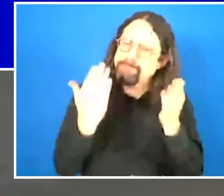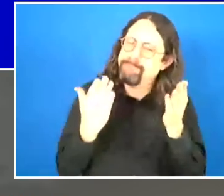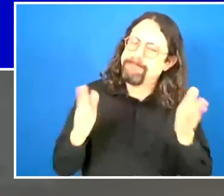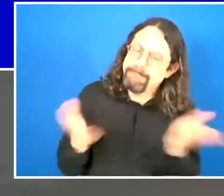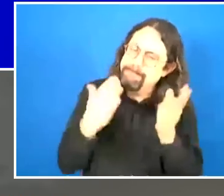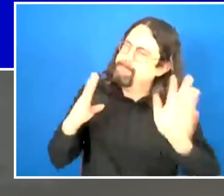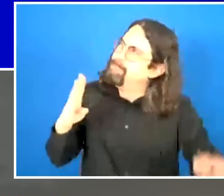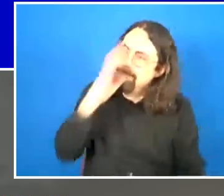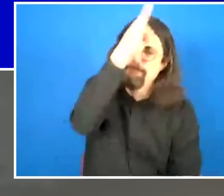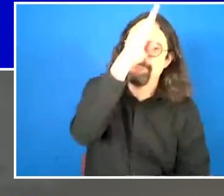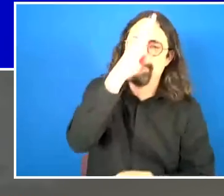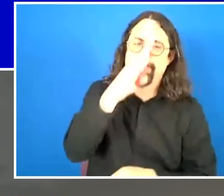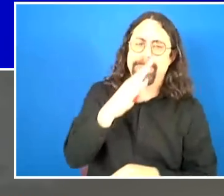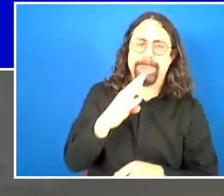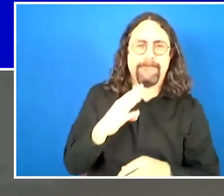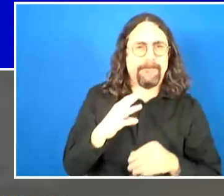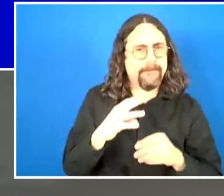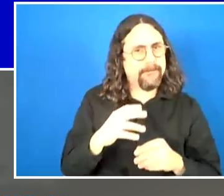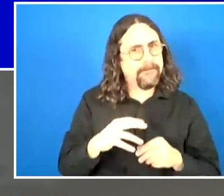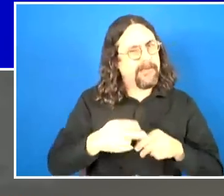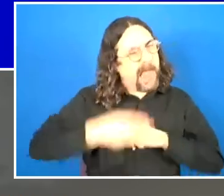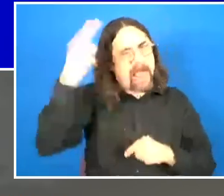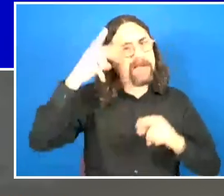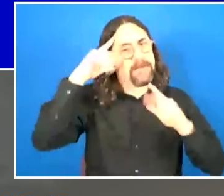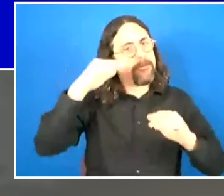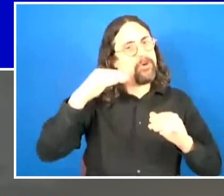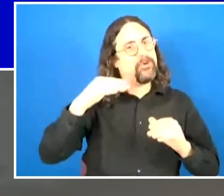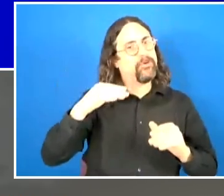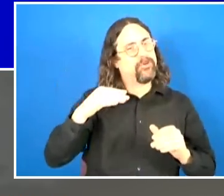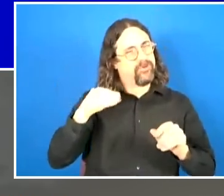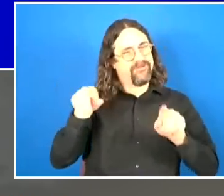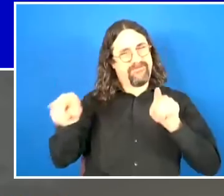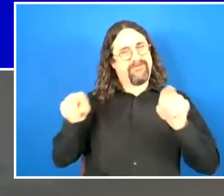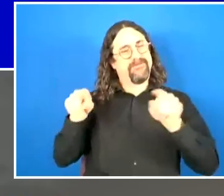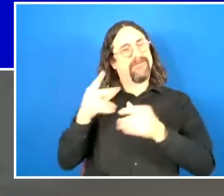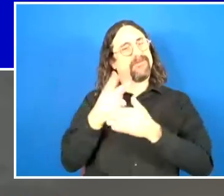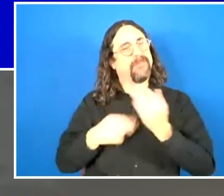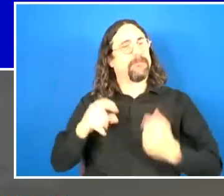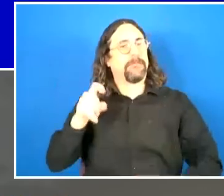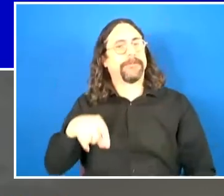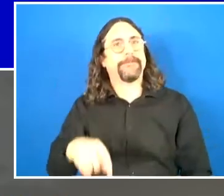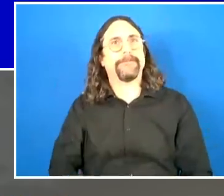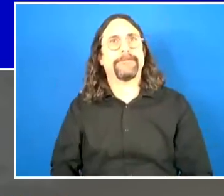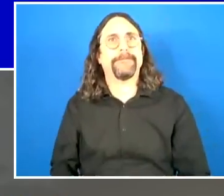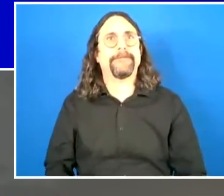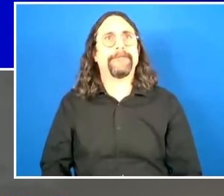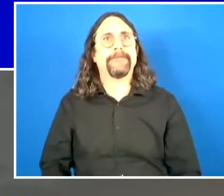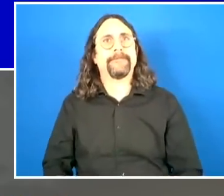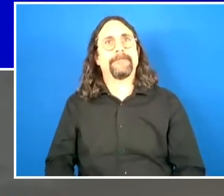BOTH WE WOULD BE DOING A DISSERVICE TO OUR CHILDREN. SO T HEPOCYLI IS BUILT WTHI SMEO IMPORTANT FOUNDATIONS.